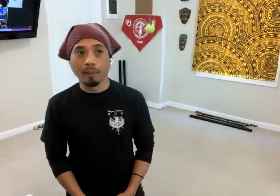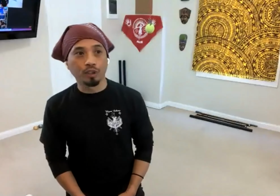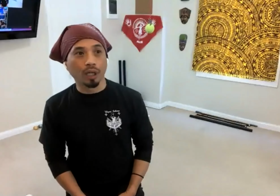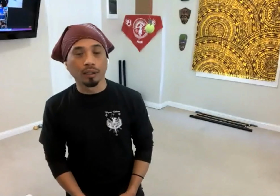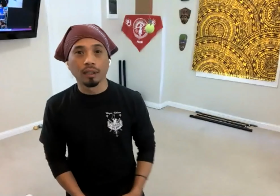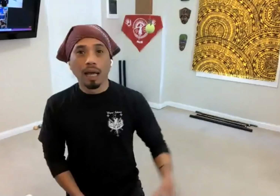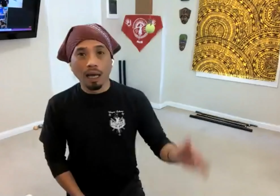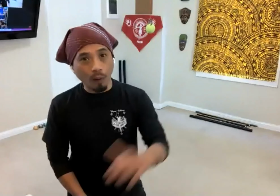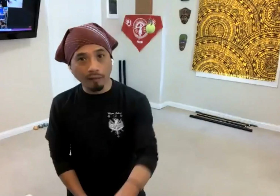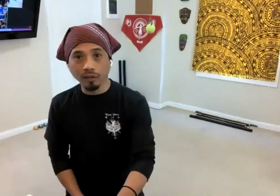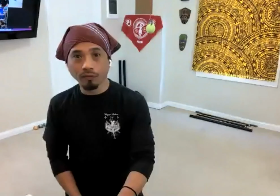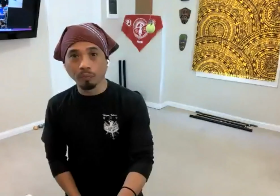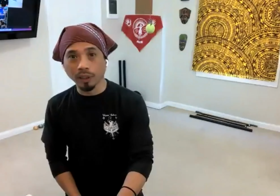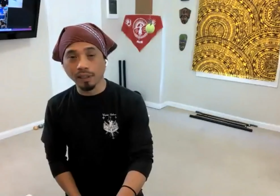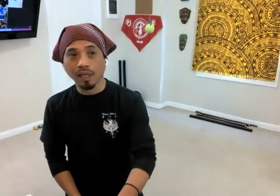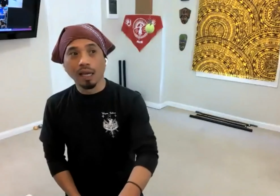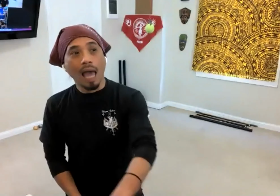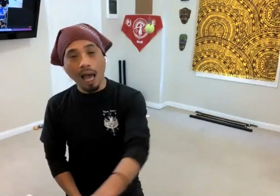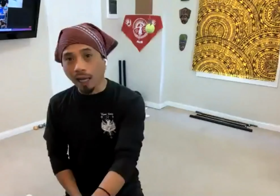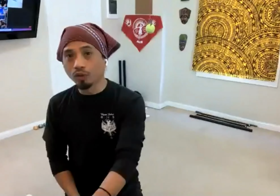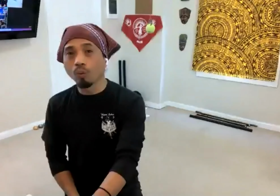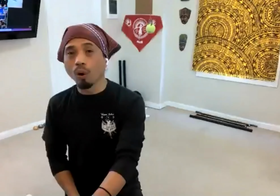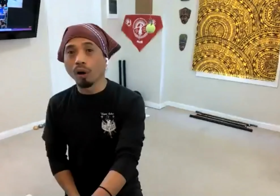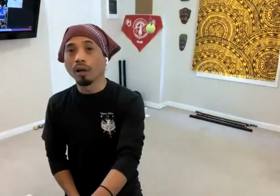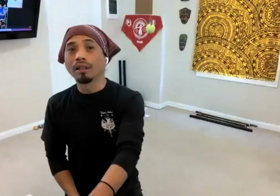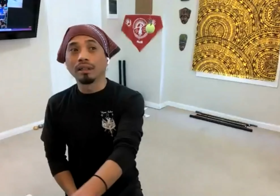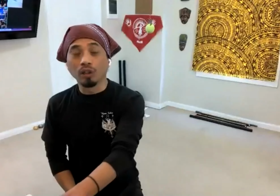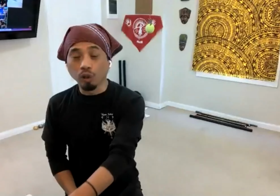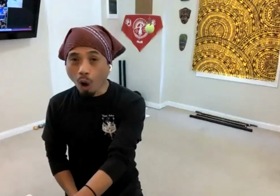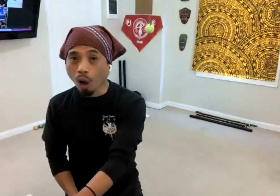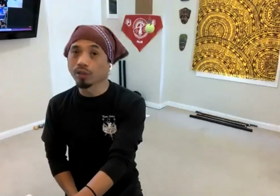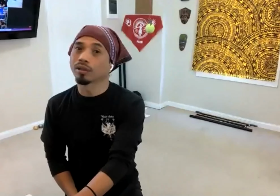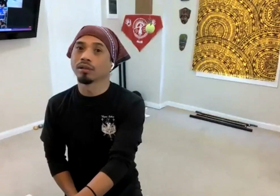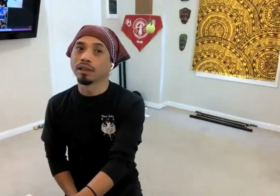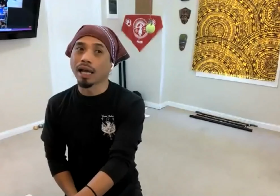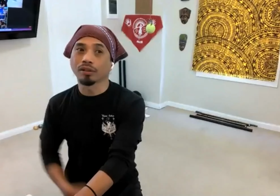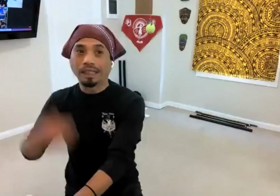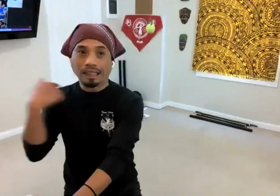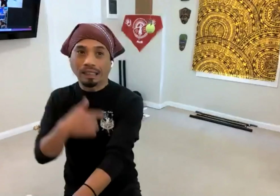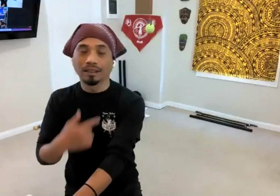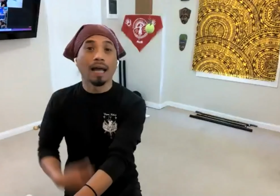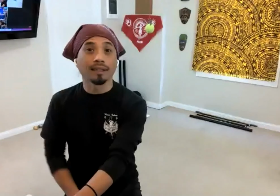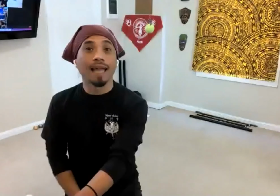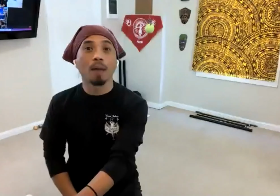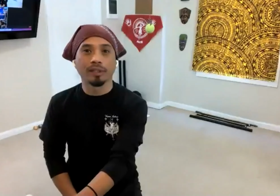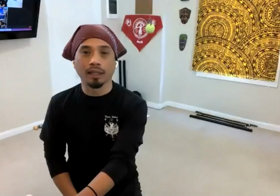MAGELLAN ARRIVED IN THE PHILIPPINES, LOST. HE GOT